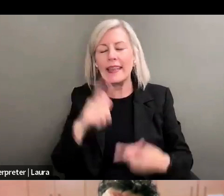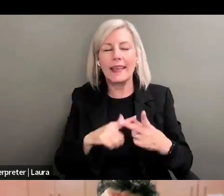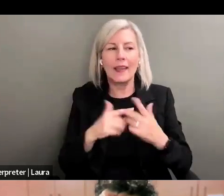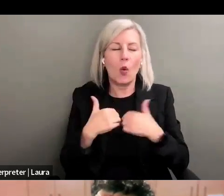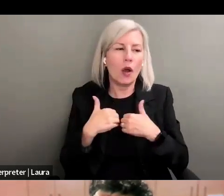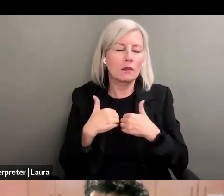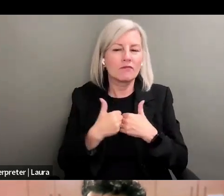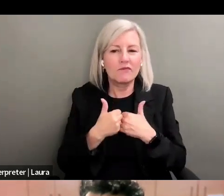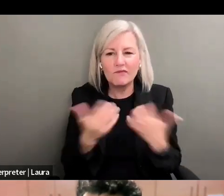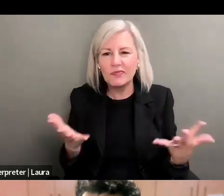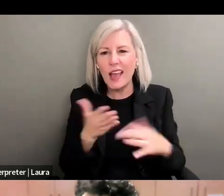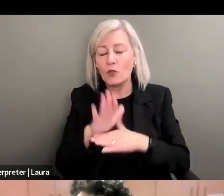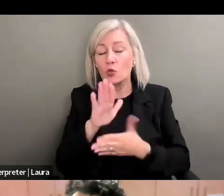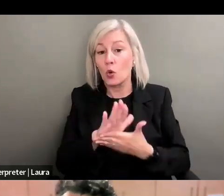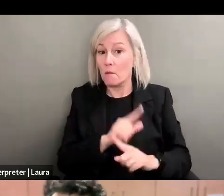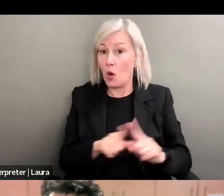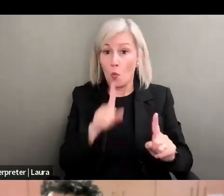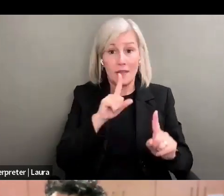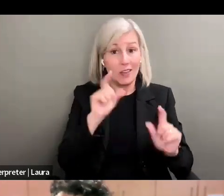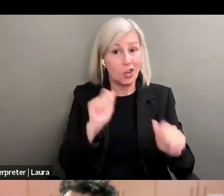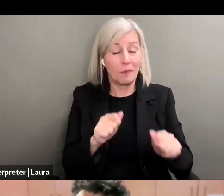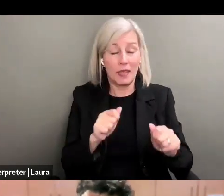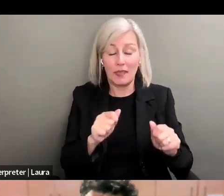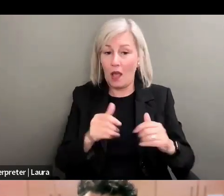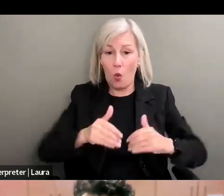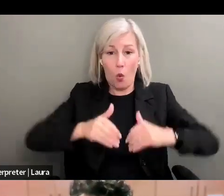it really could just be due to that cognitive overload that lots of our kids face.